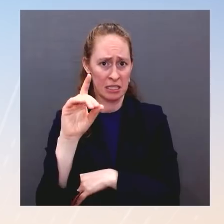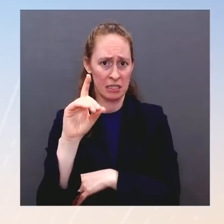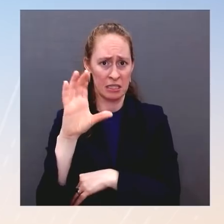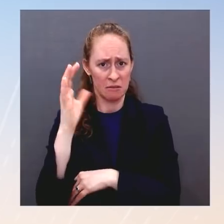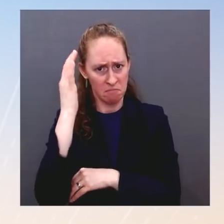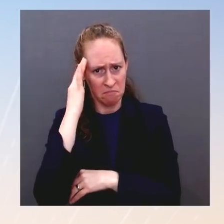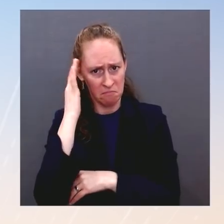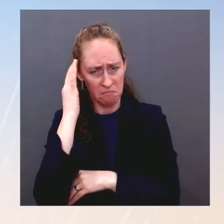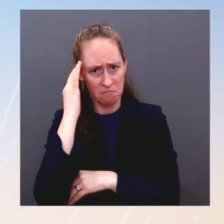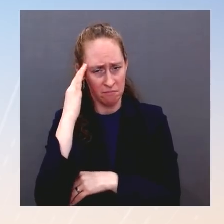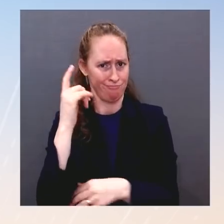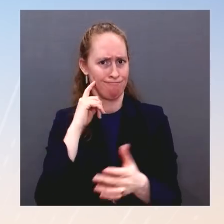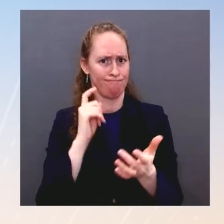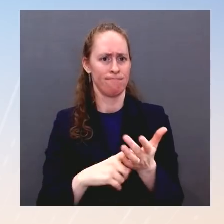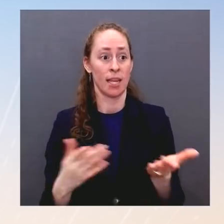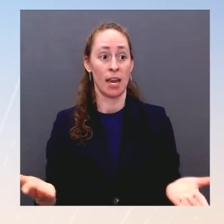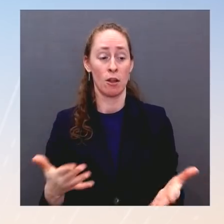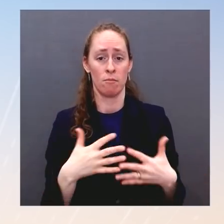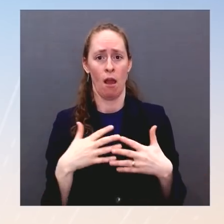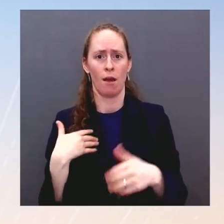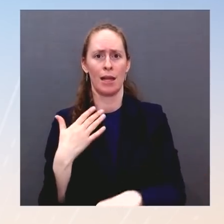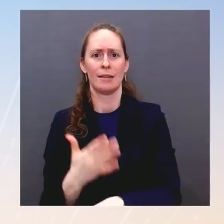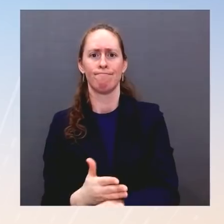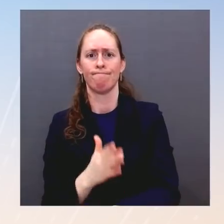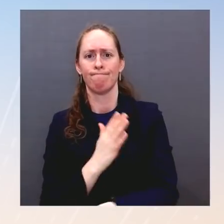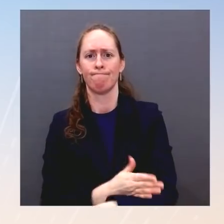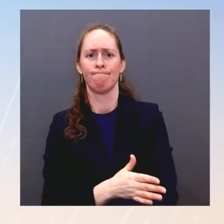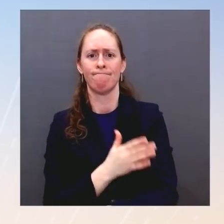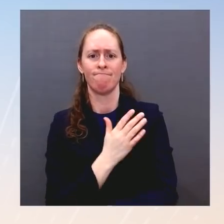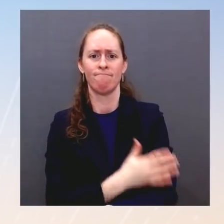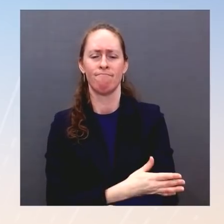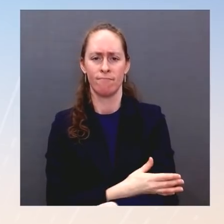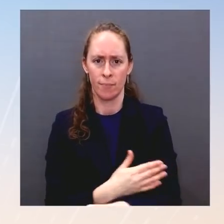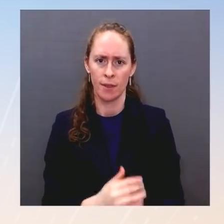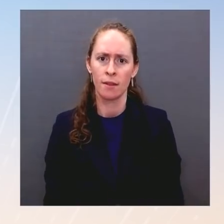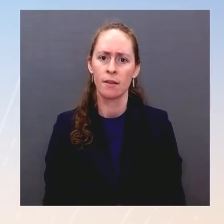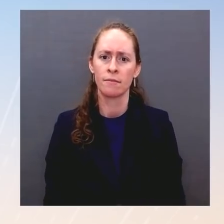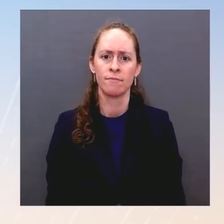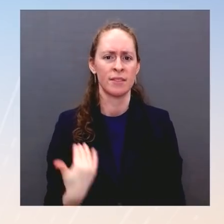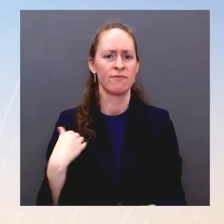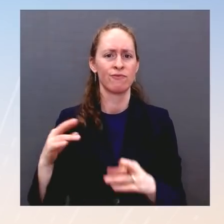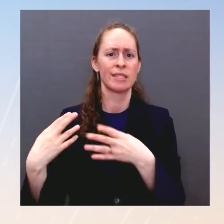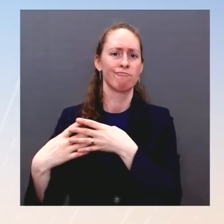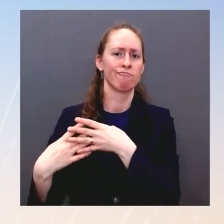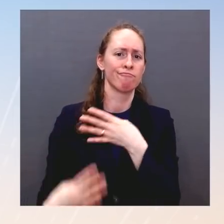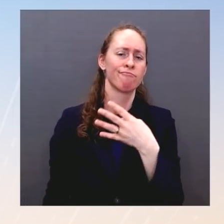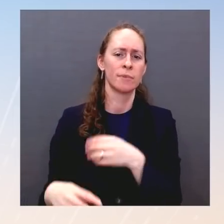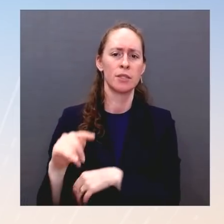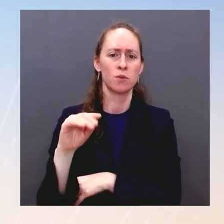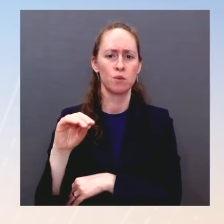We have more tools ever -- than ever before to protect ourselves from COVID-19: vaccination, boosters, treatments,